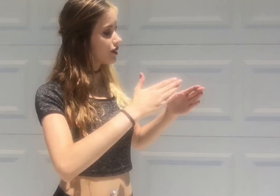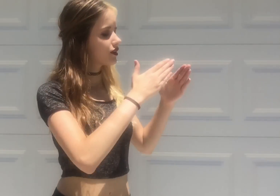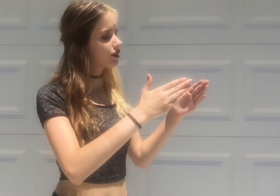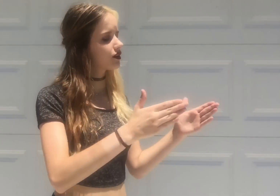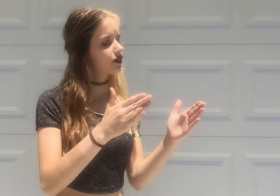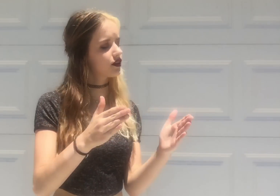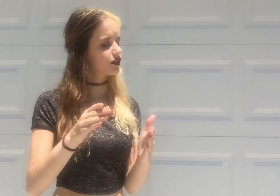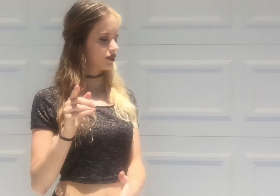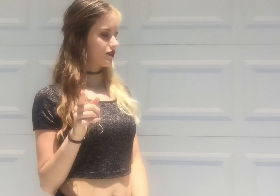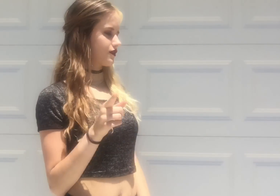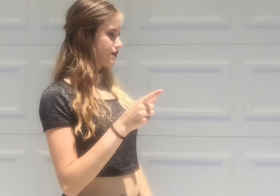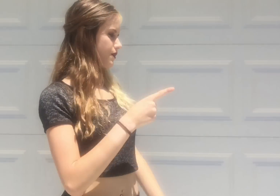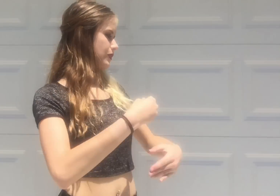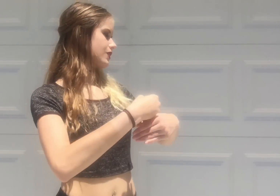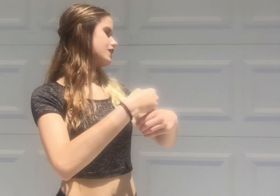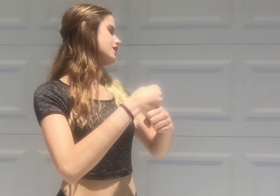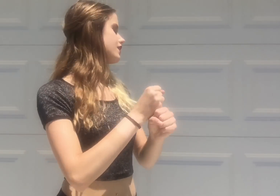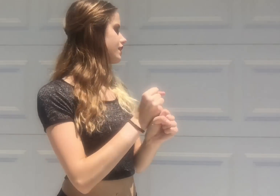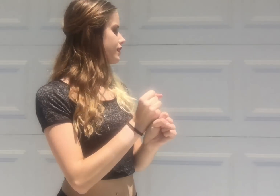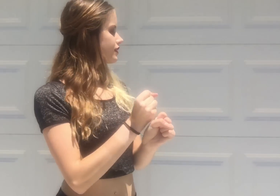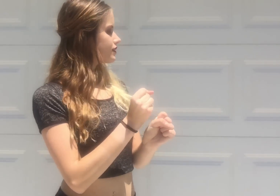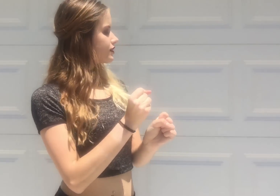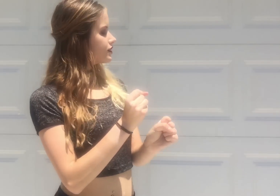The plans that they have made?"